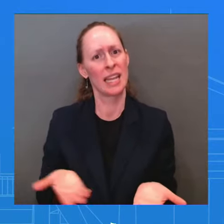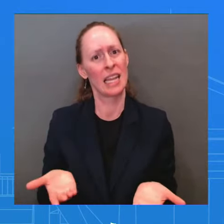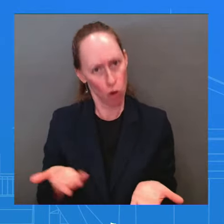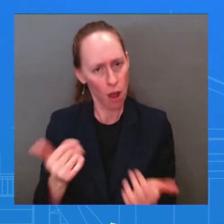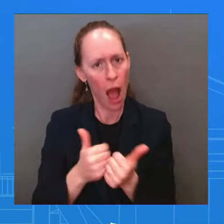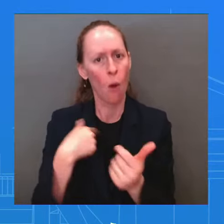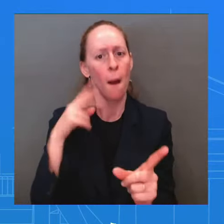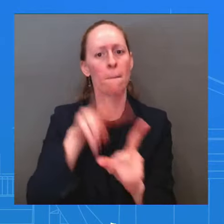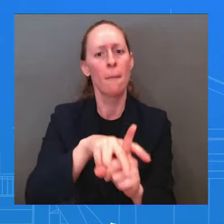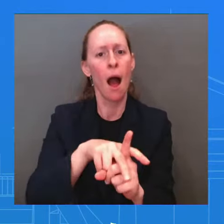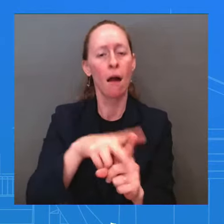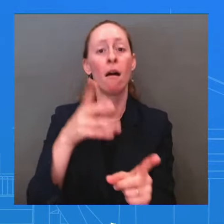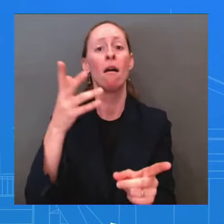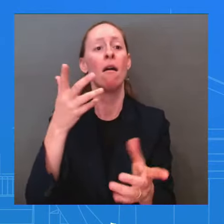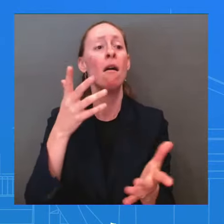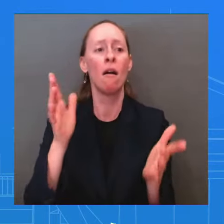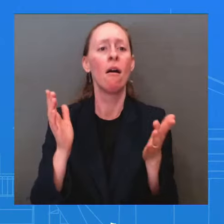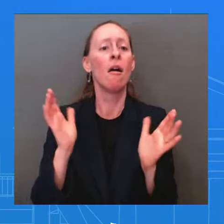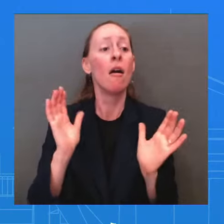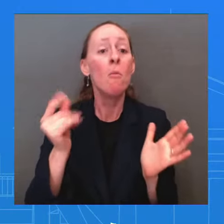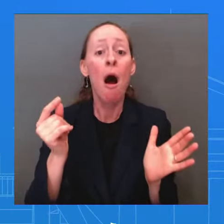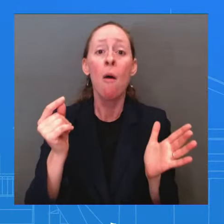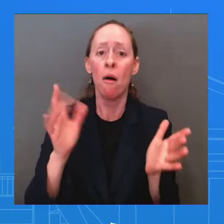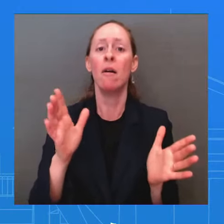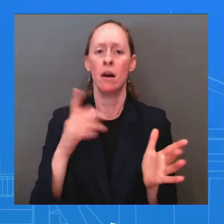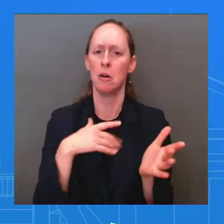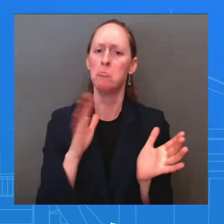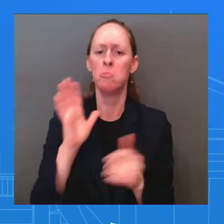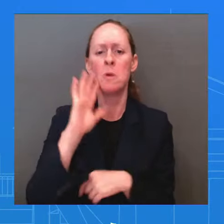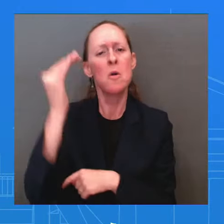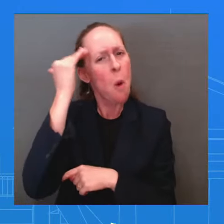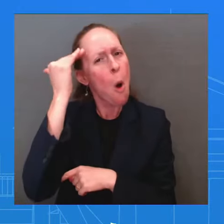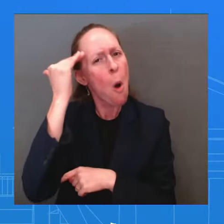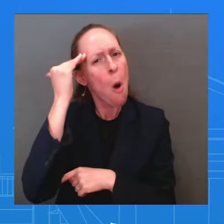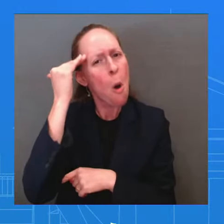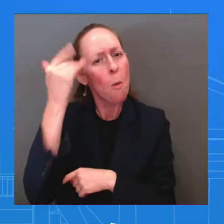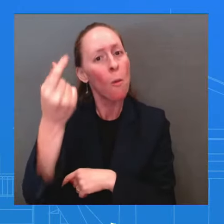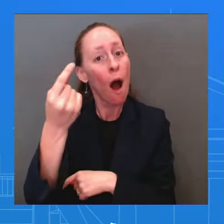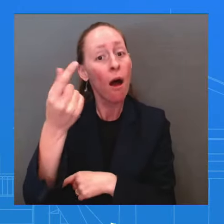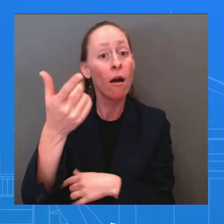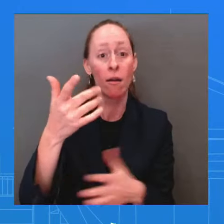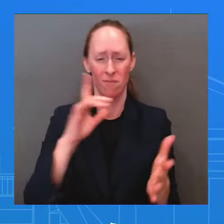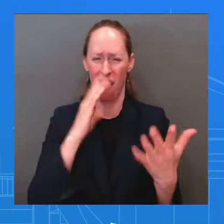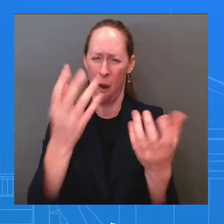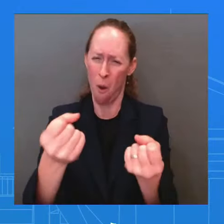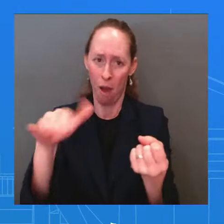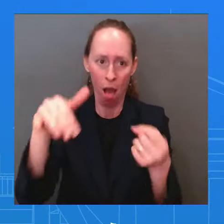And we're closely monitoring the situation. But no decision have been -- has been made on any path forward.